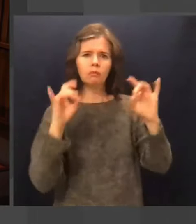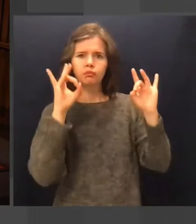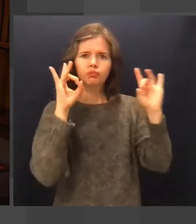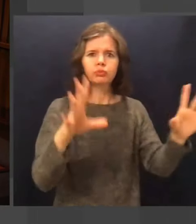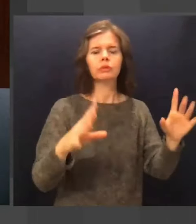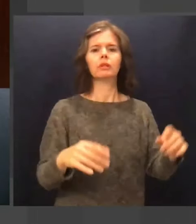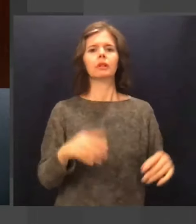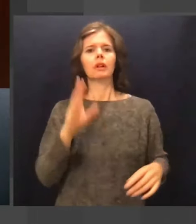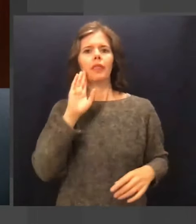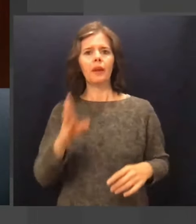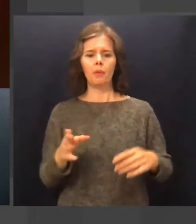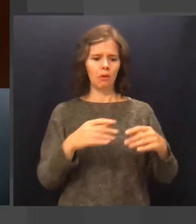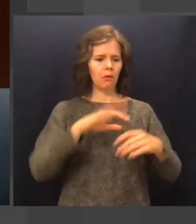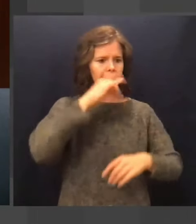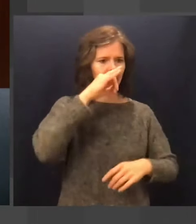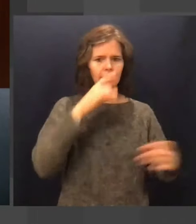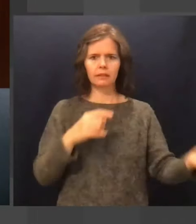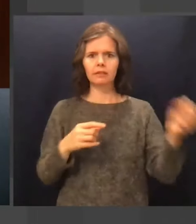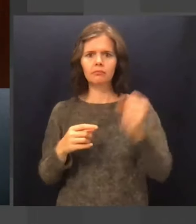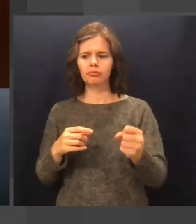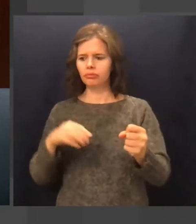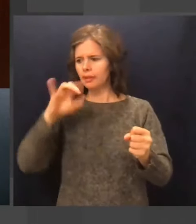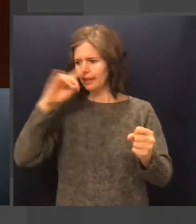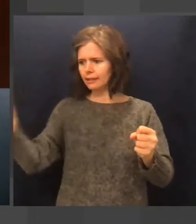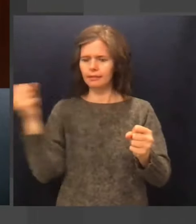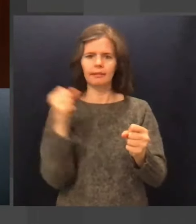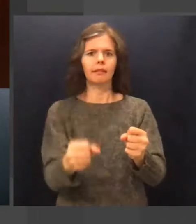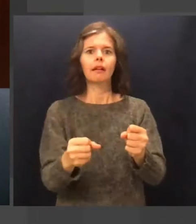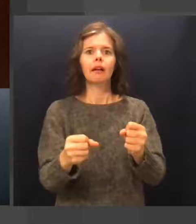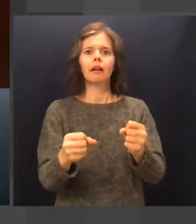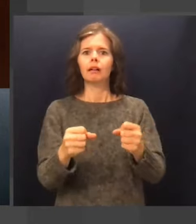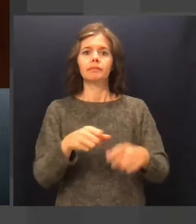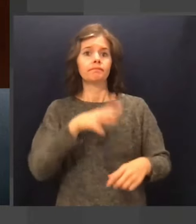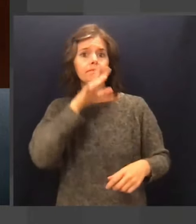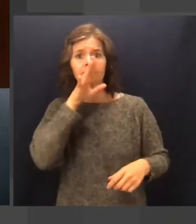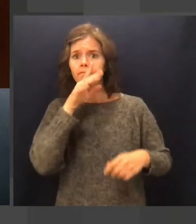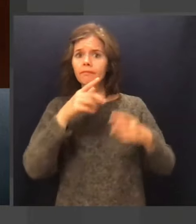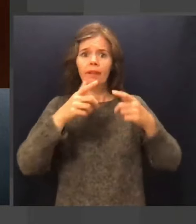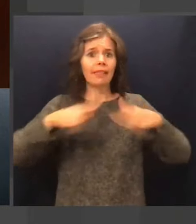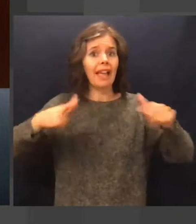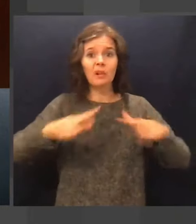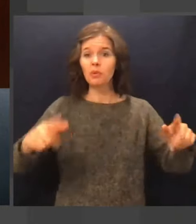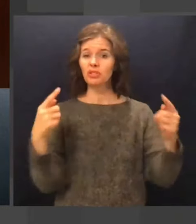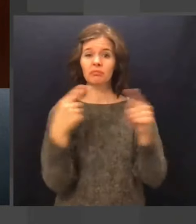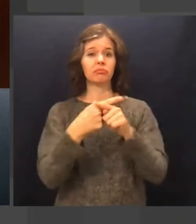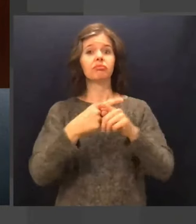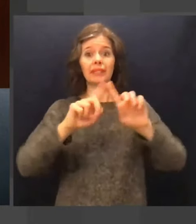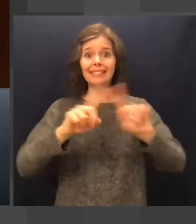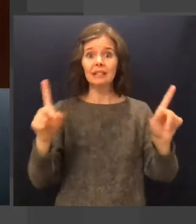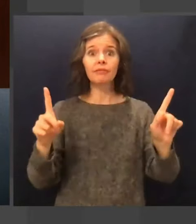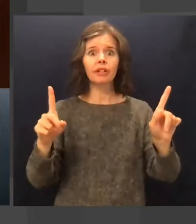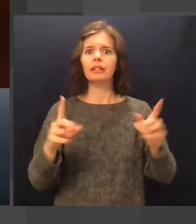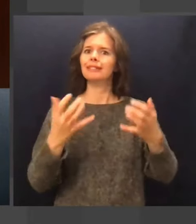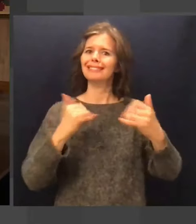SOMETIMES THEY DON'T EVEN SHARE A LANGUAGE. MINECRAFT HELPS THEM CONNECT AND